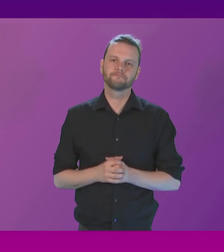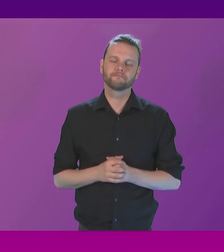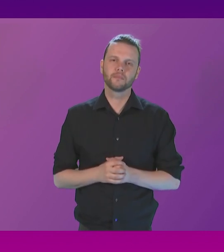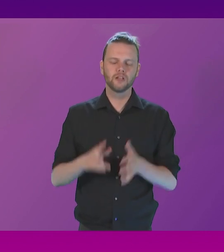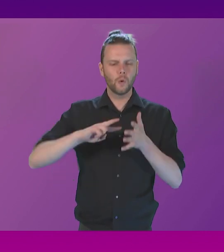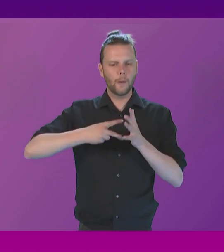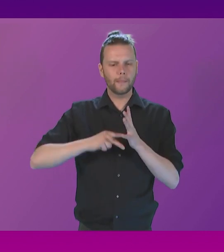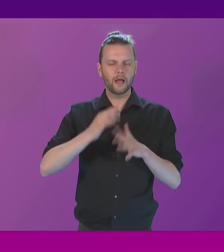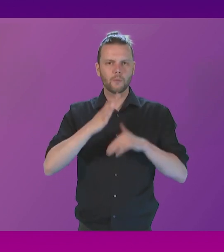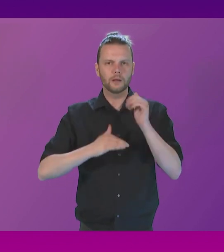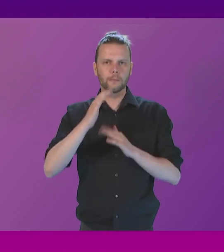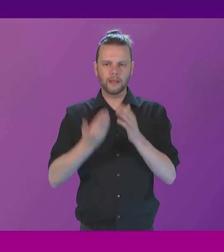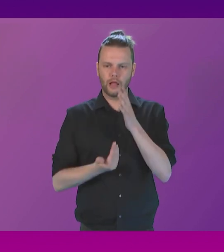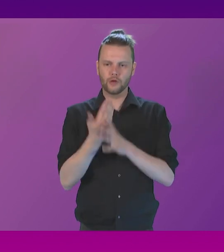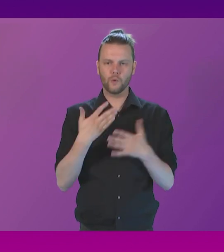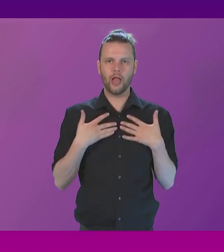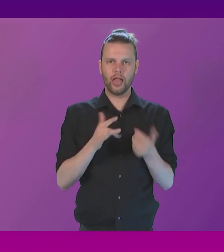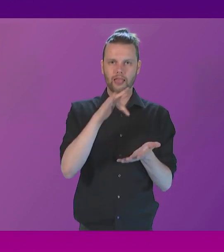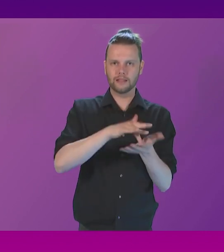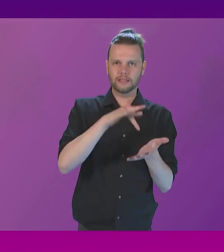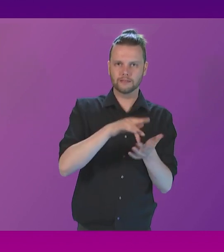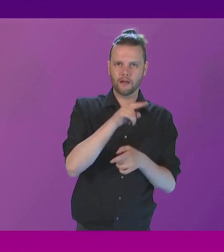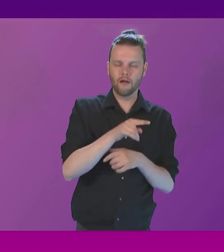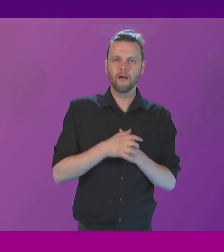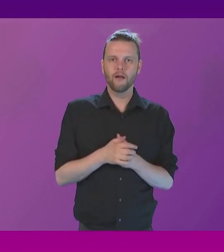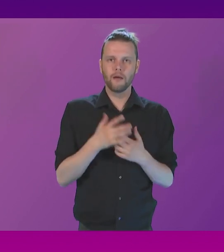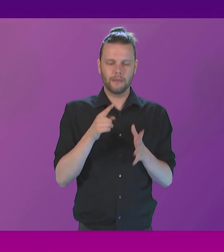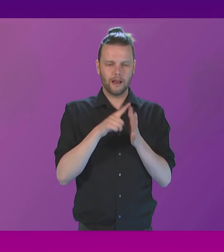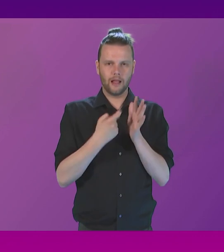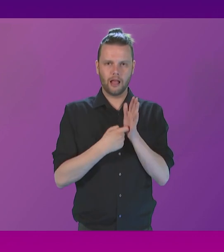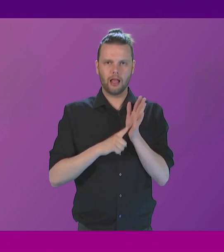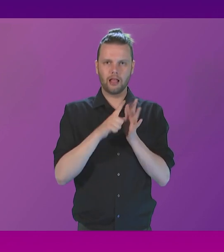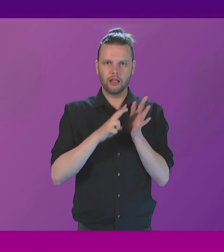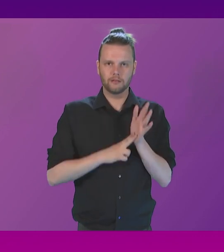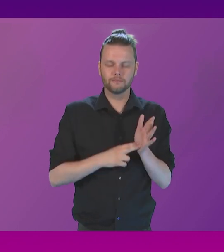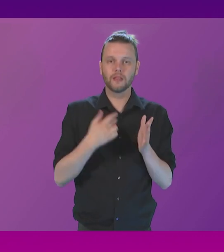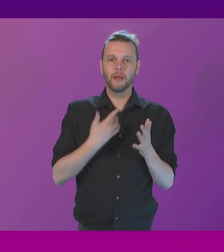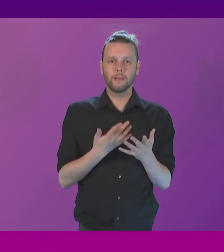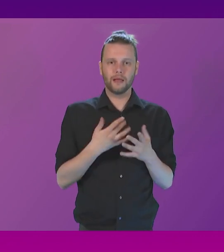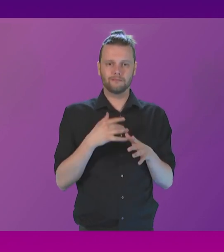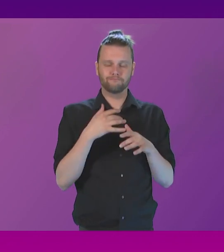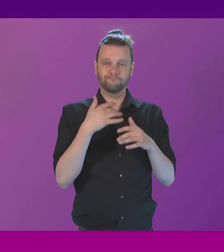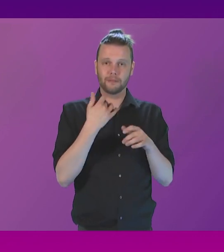Plans to build a much-needed new health centre in Ellon have been thrown into doubt as the Scottish Government has advised national health service boards